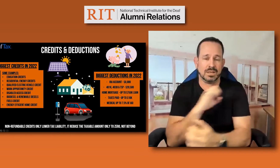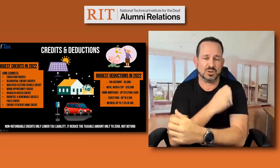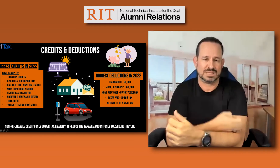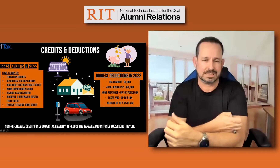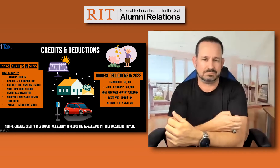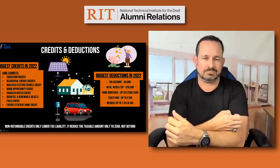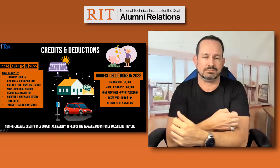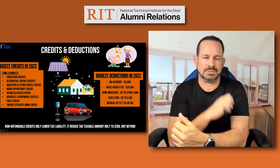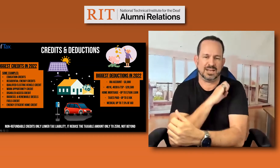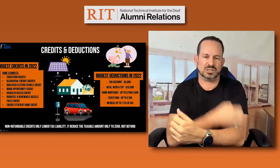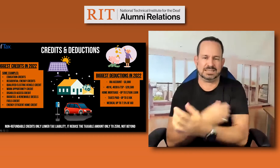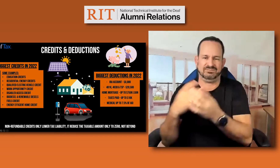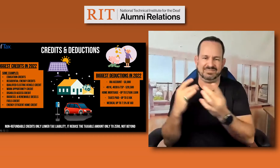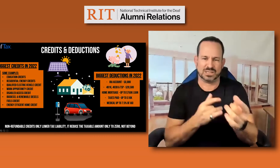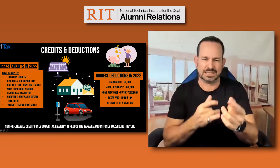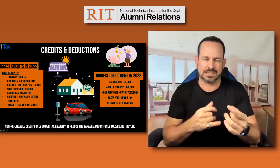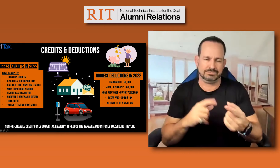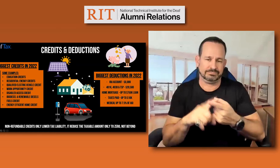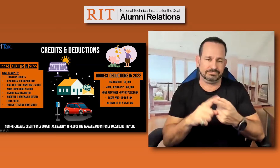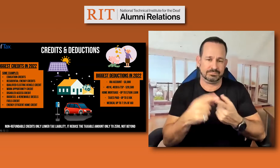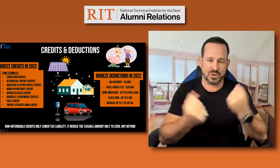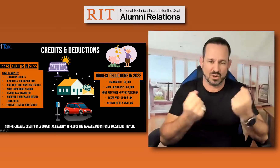Regarding energy,